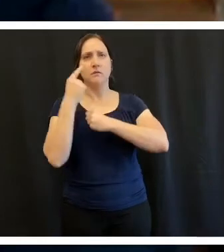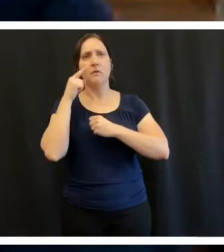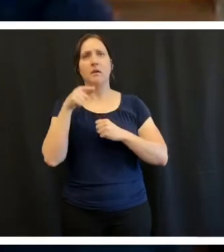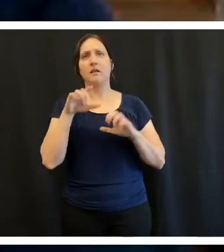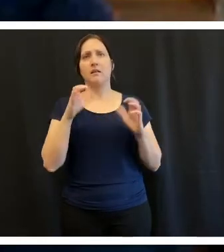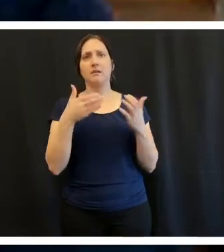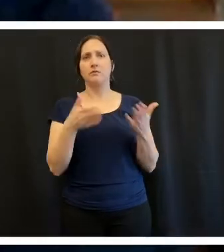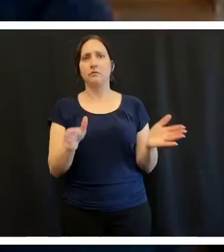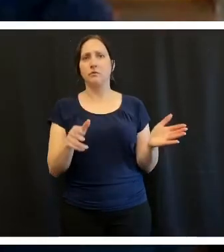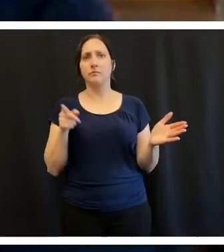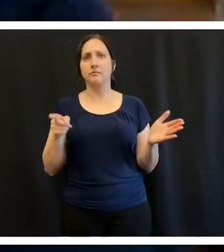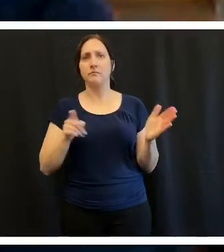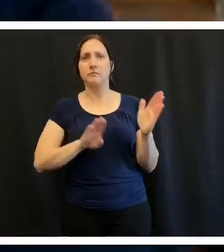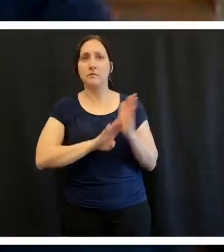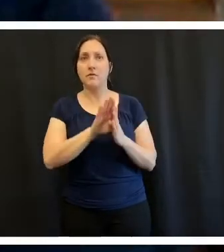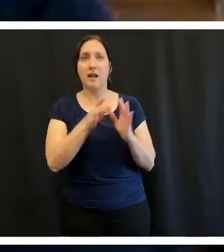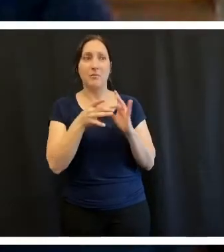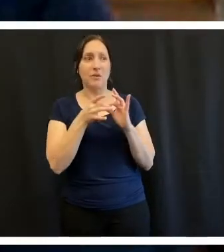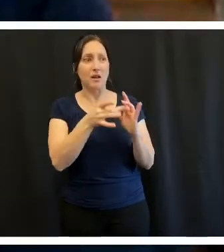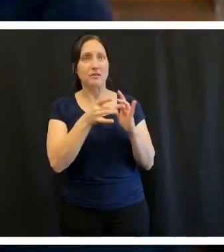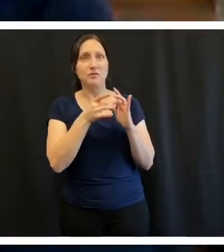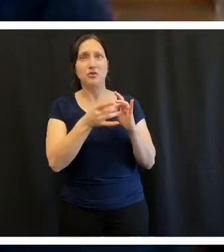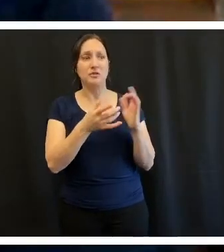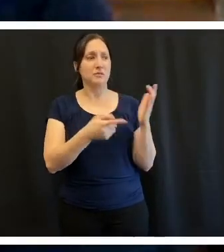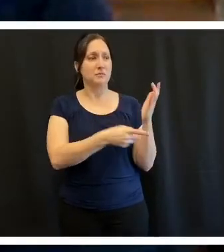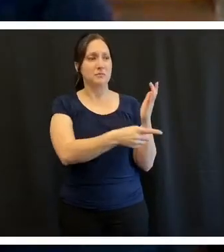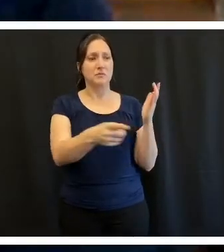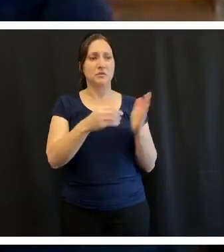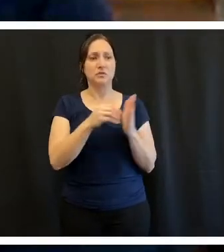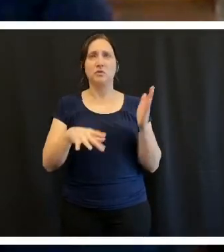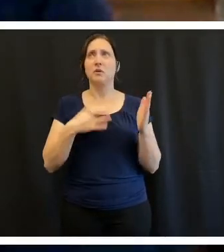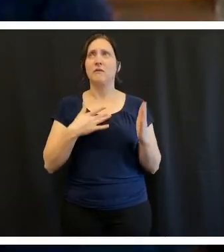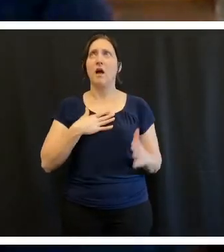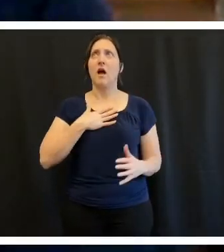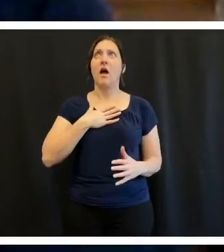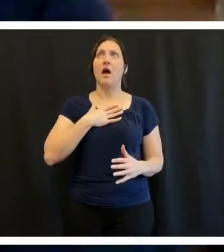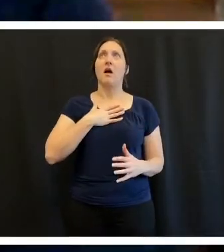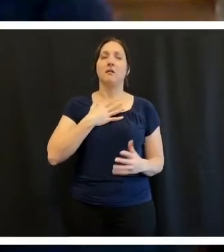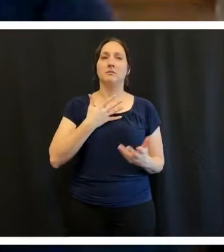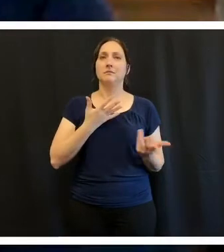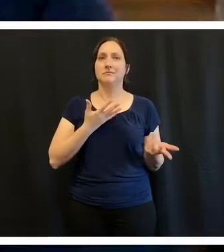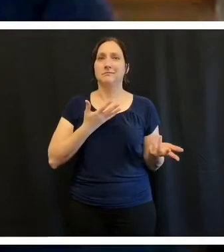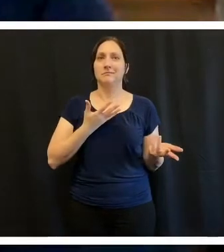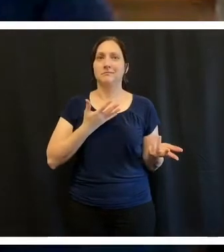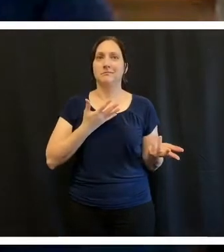and inspire these students, and they're doing just truly incredible things